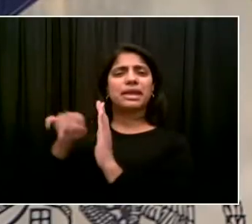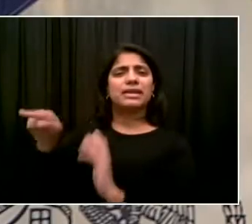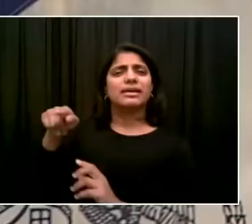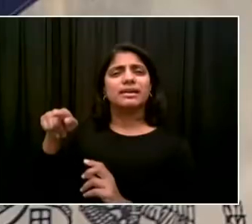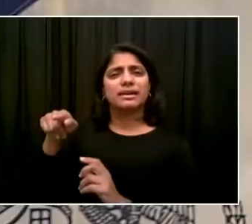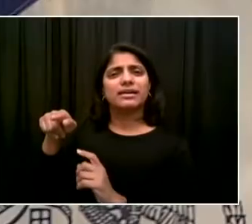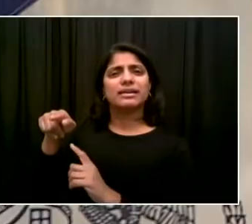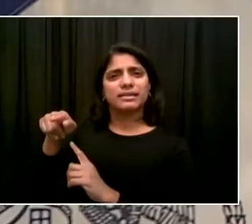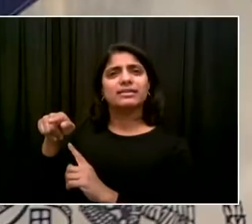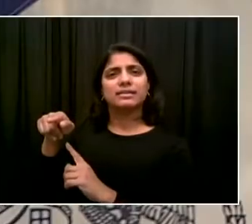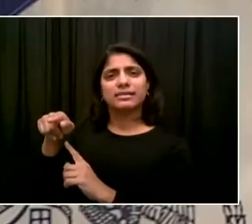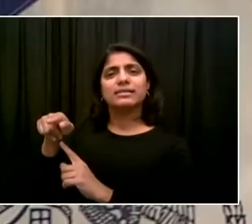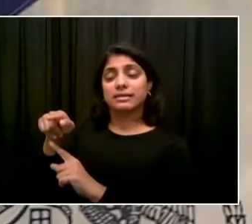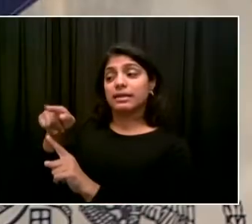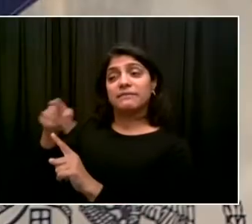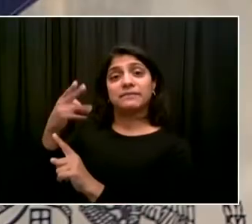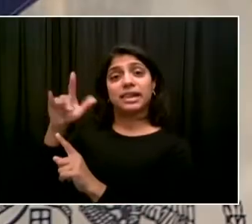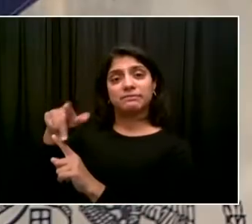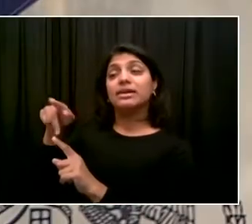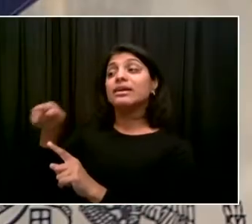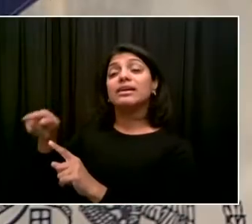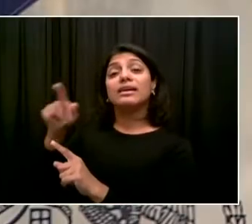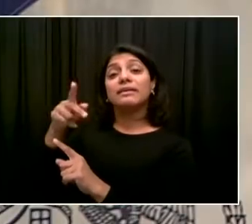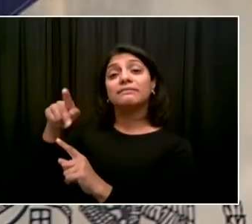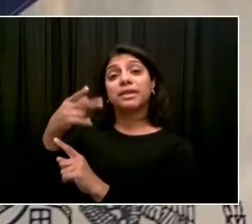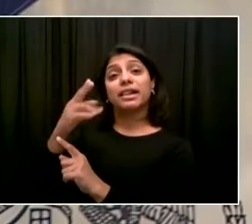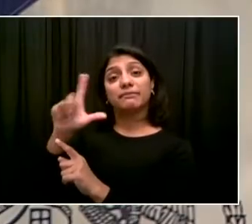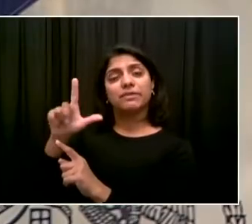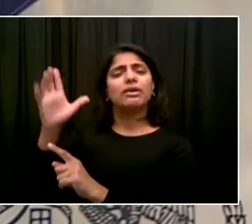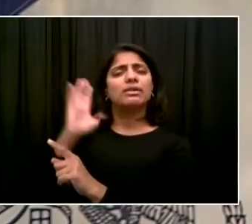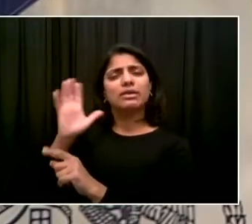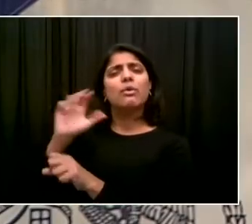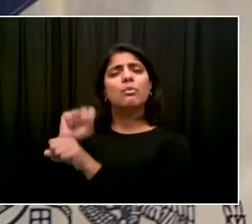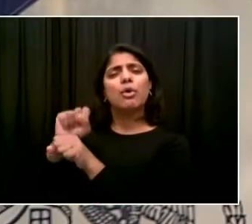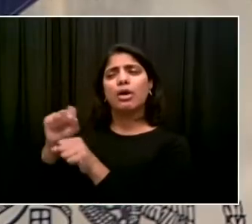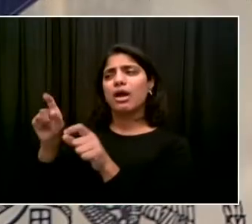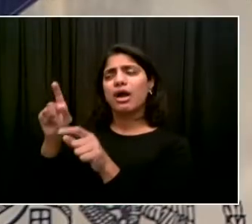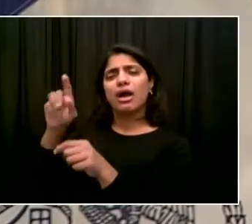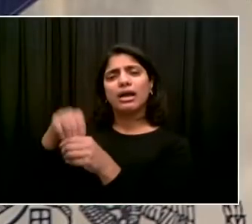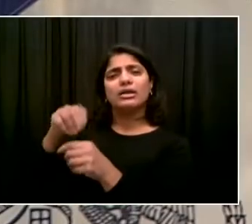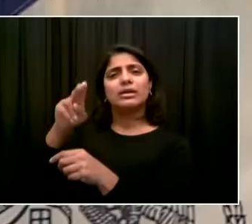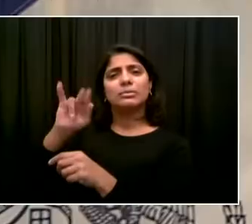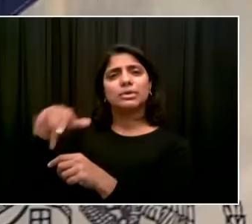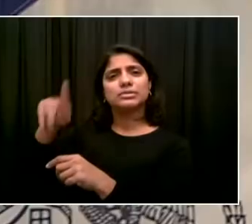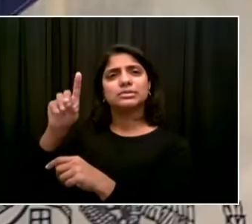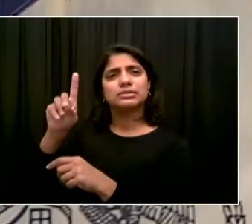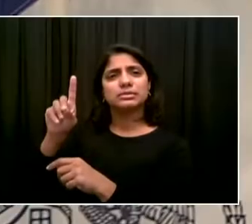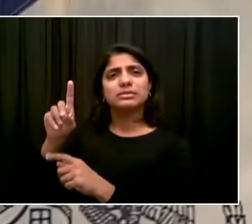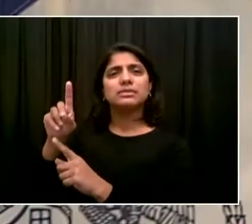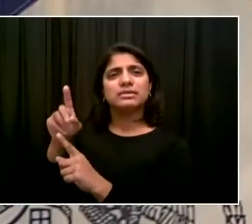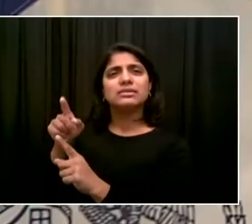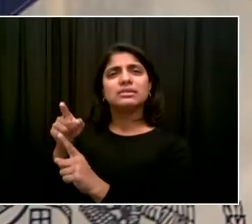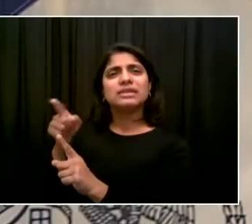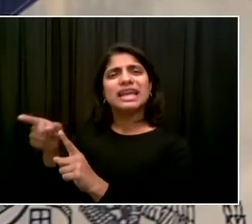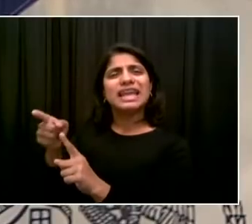FOLLOW THROUGH PRETTY FAIRLY. I THINK AGAIN, I KNOW ENOUGH FROM THE IMTE I DID RWOK WITH